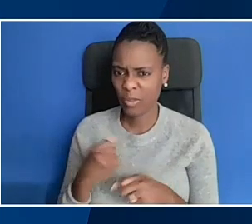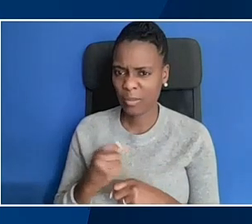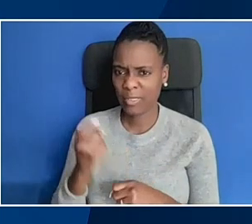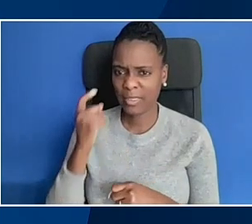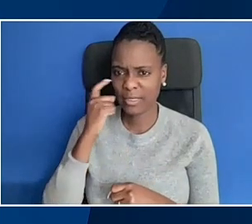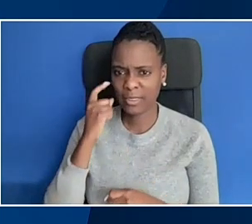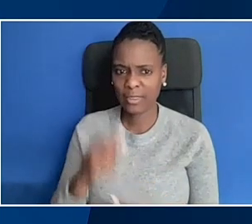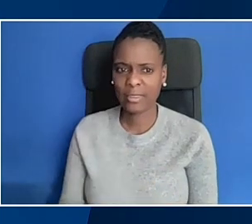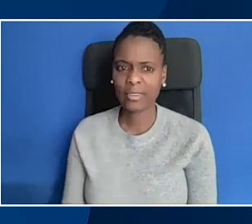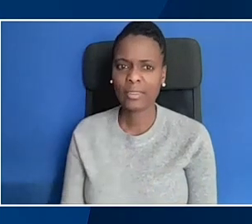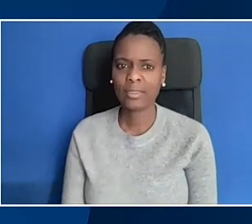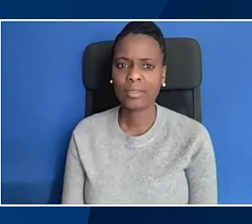Okay, thank you.